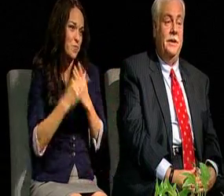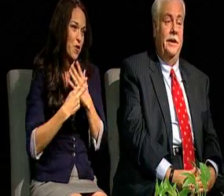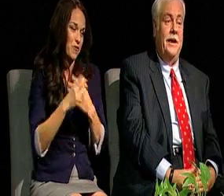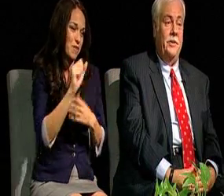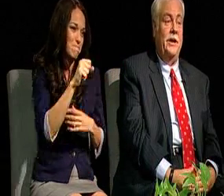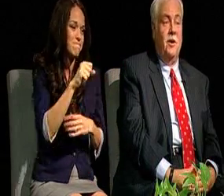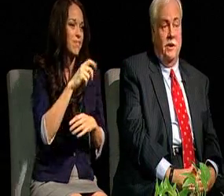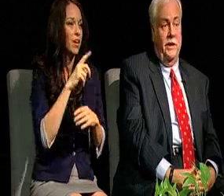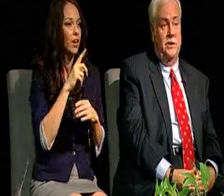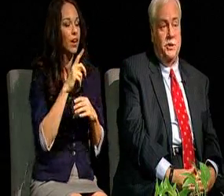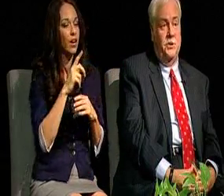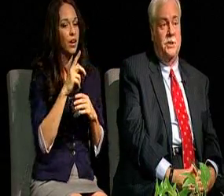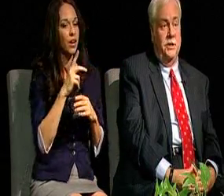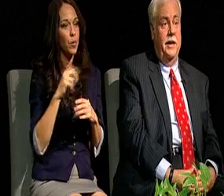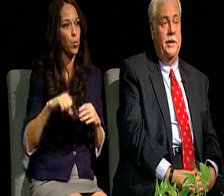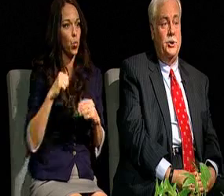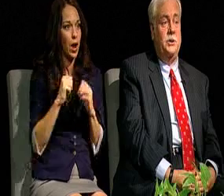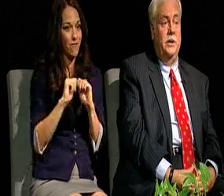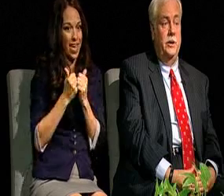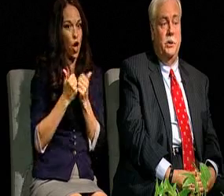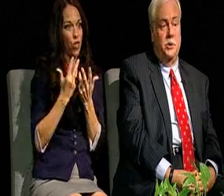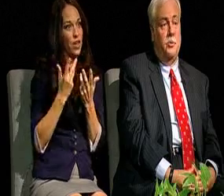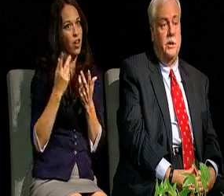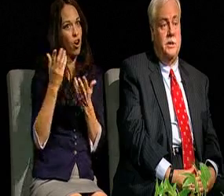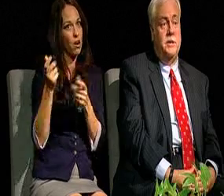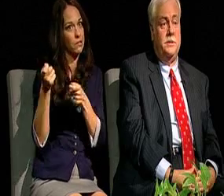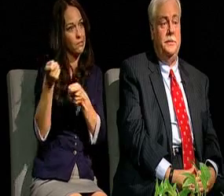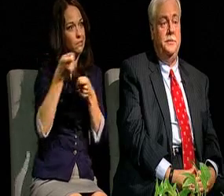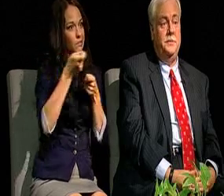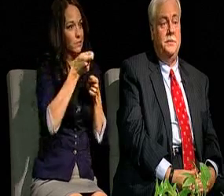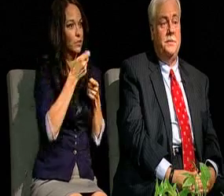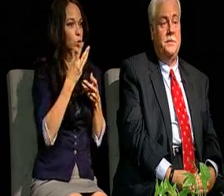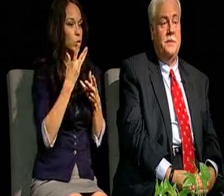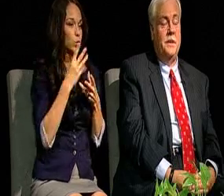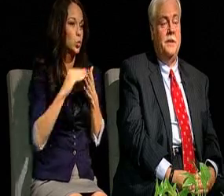and how they are getting the students engaged in the political process.